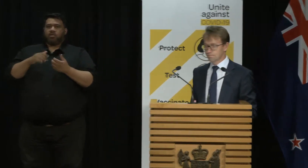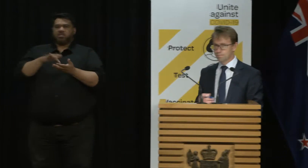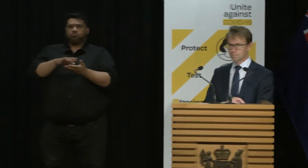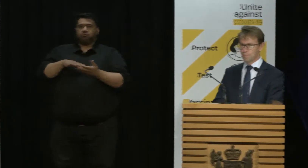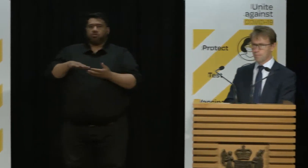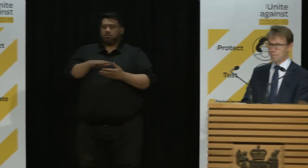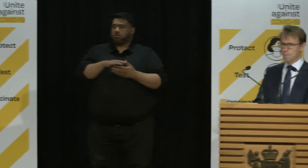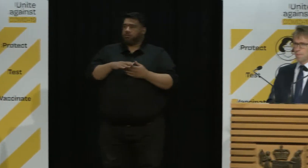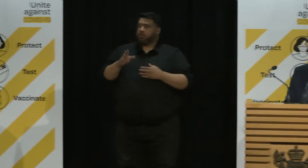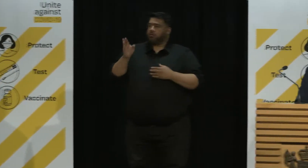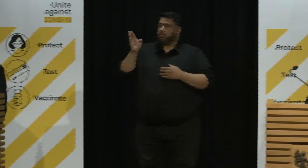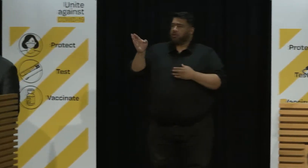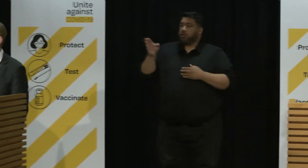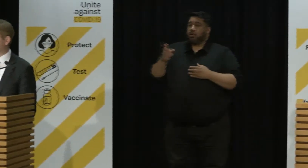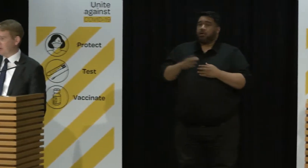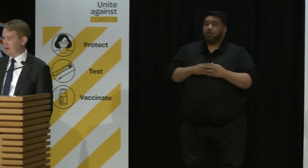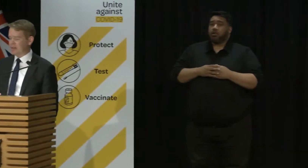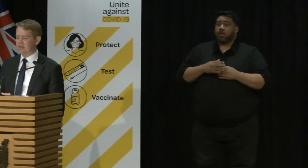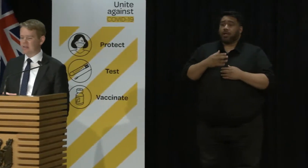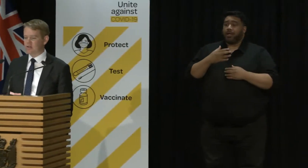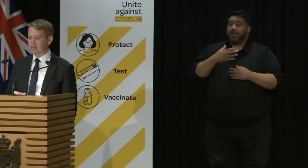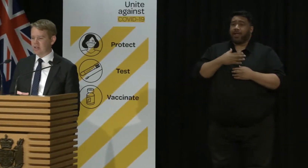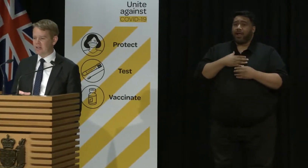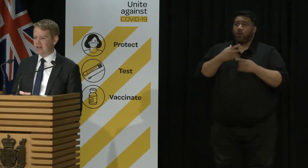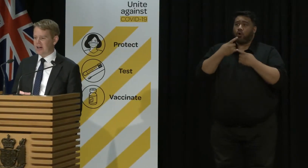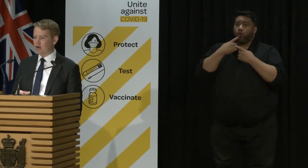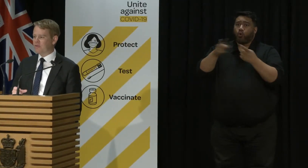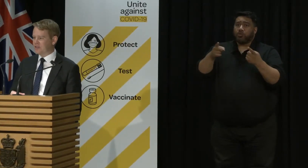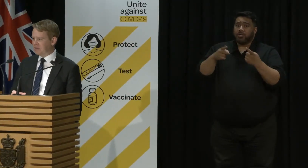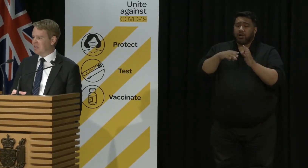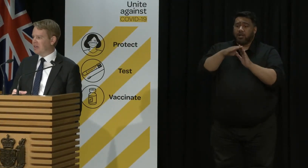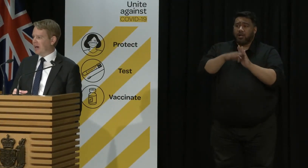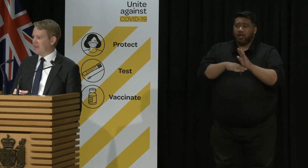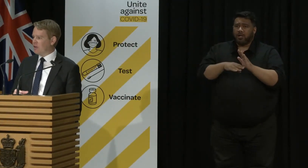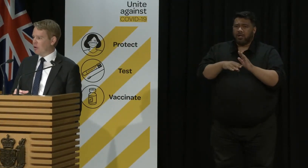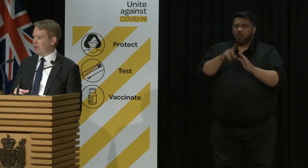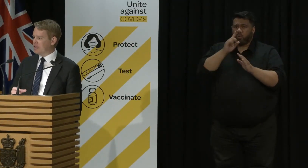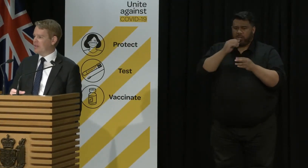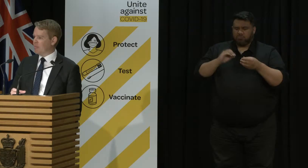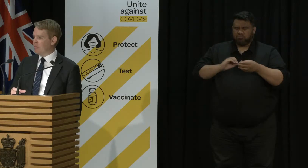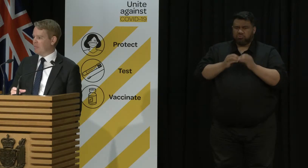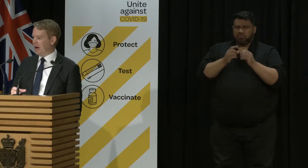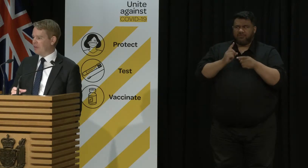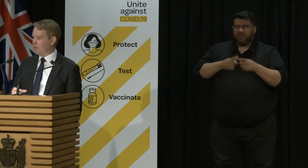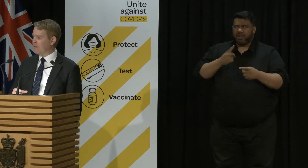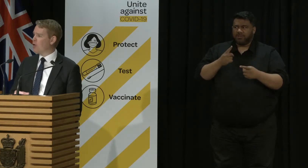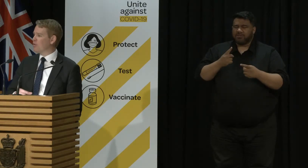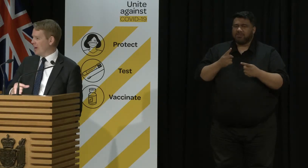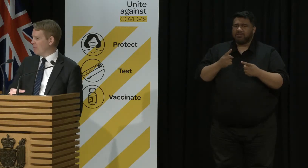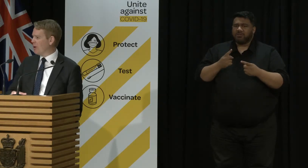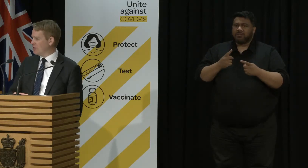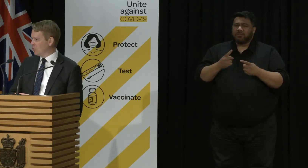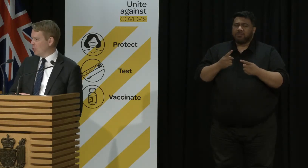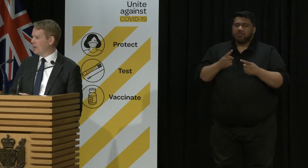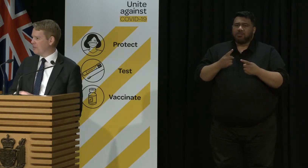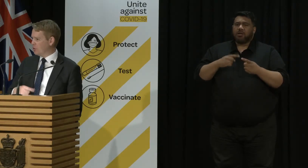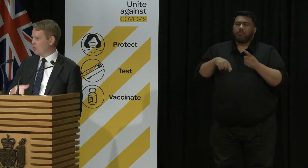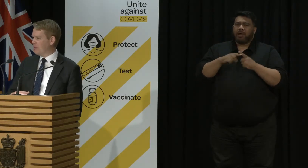decision-making will be done centrally. Speak like I note on the order